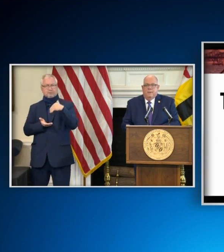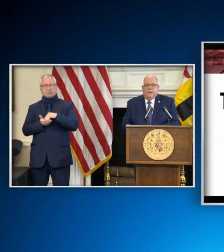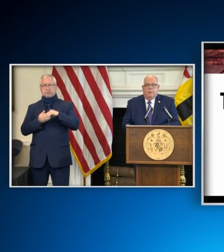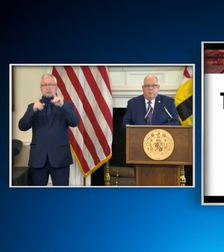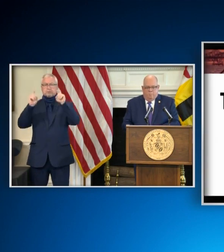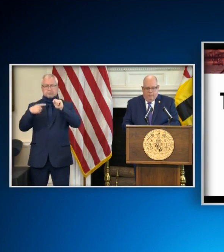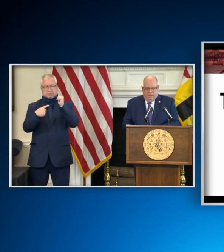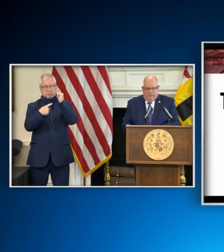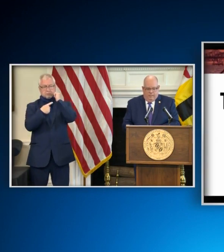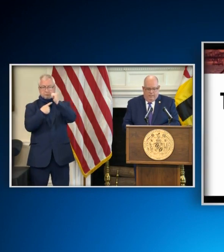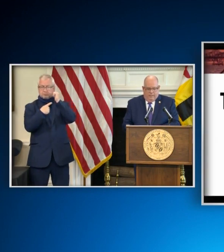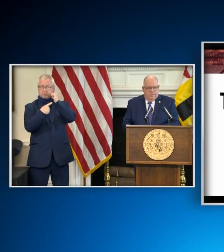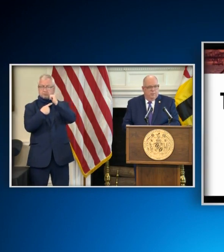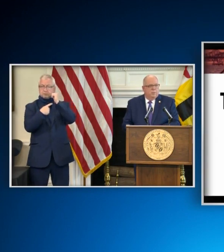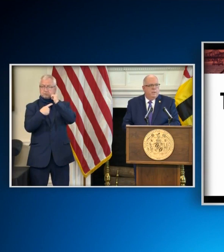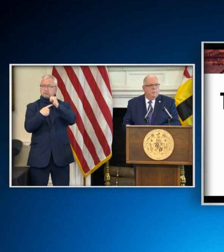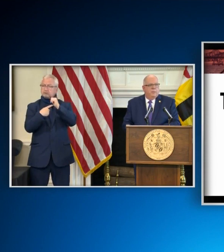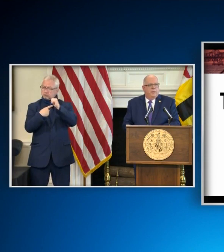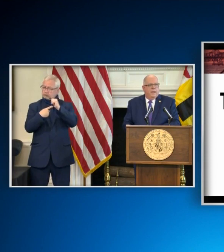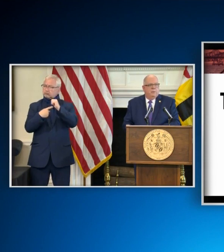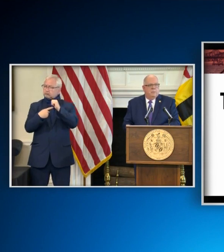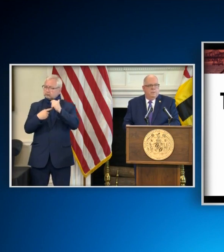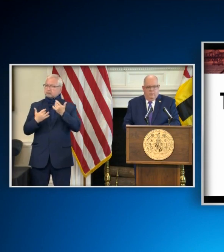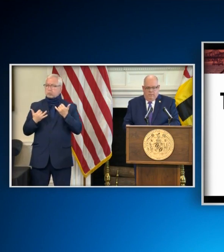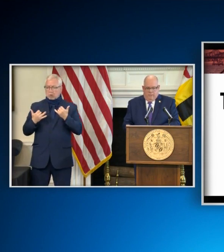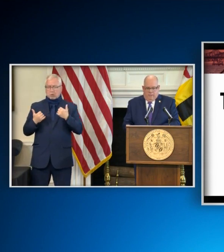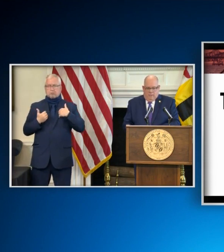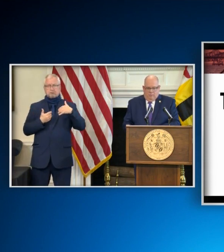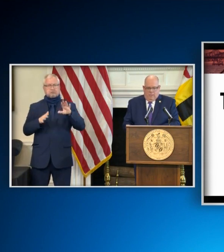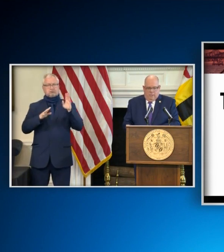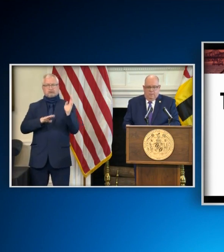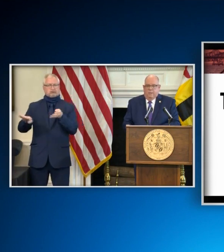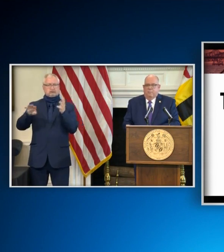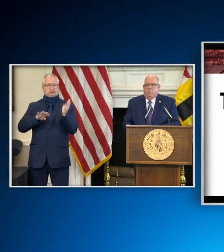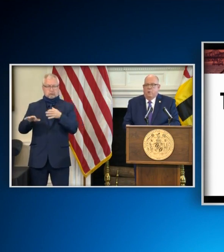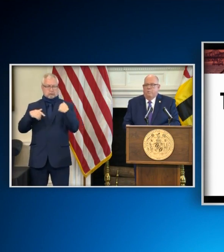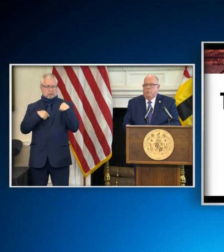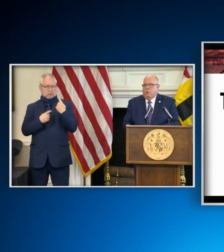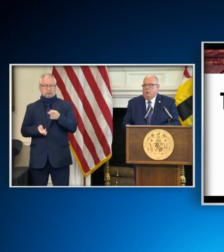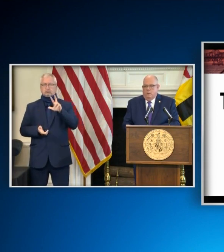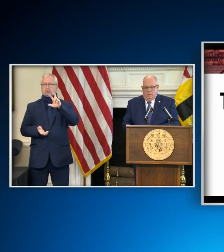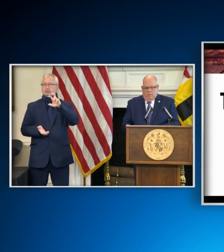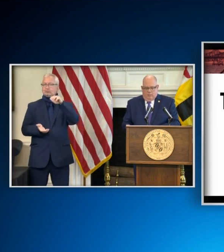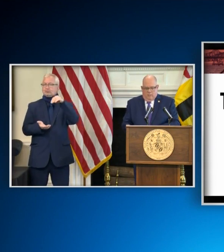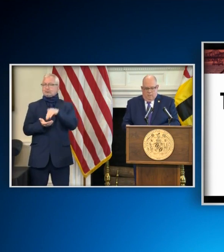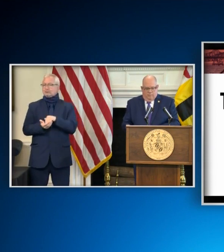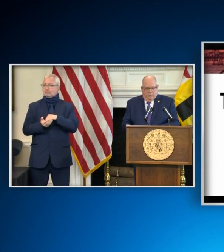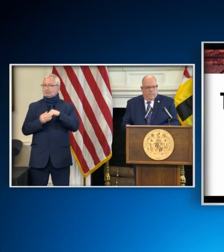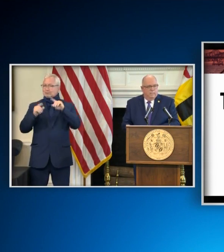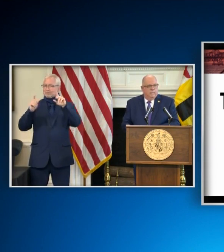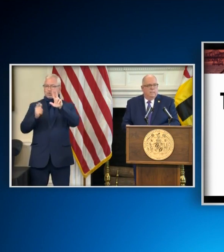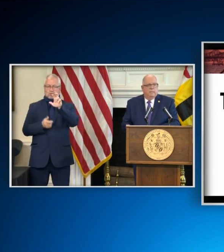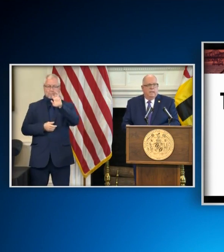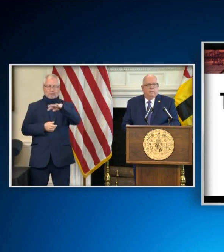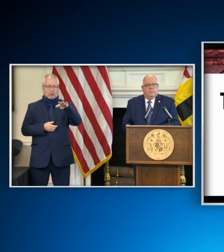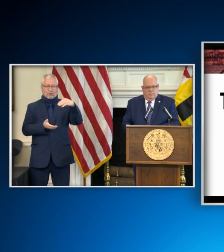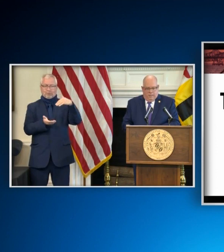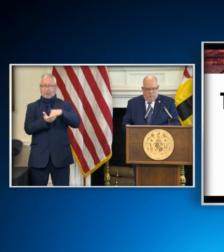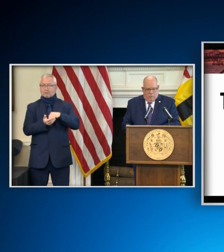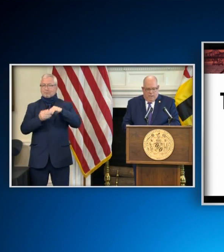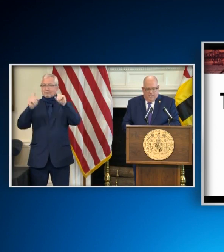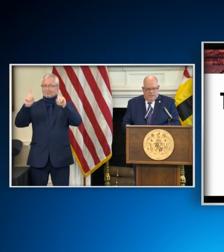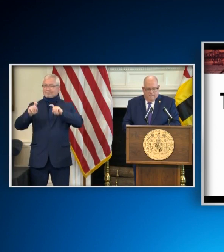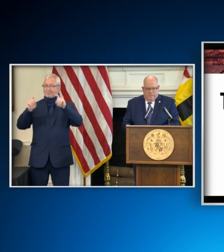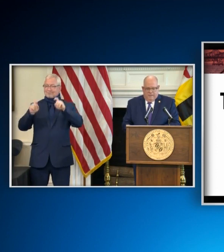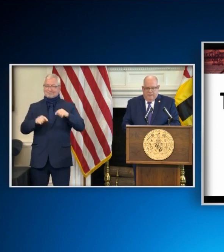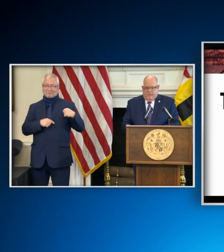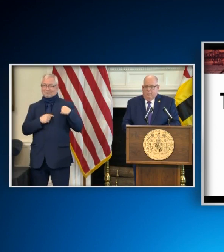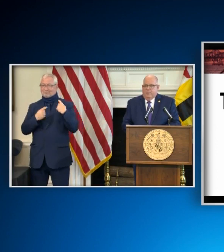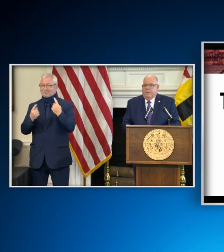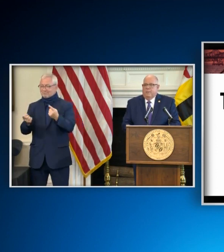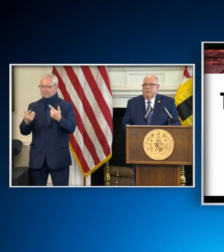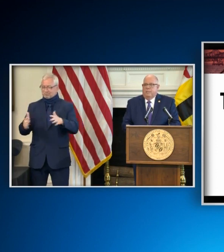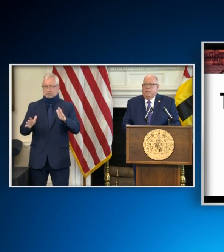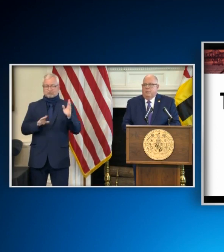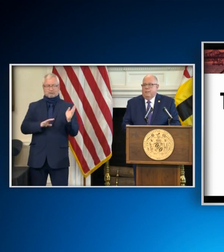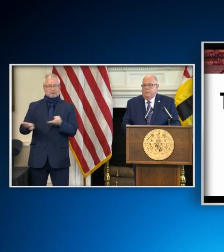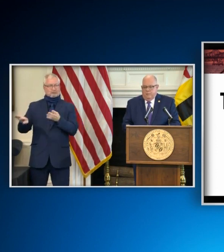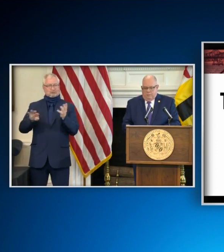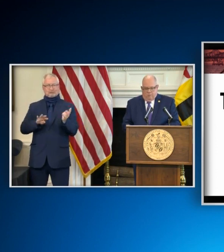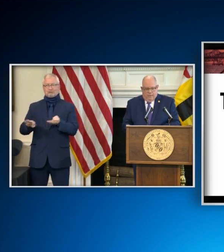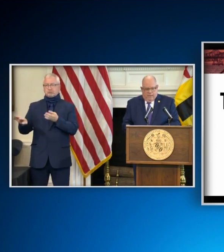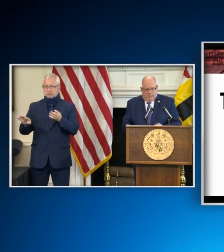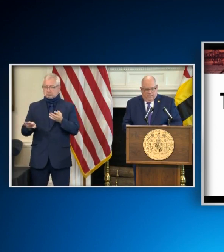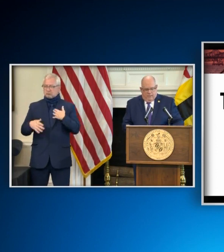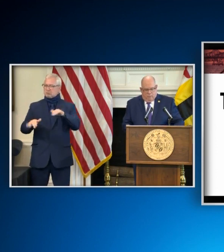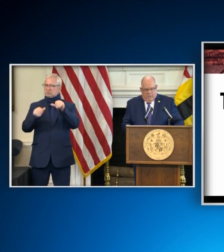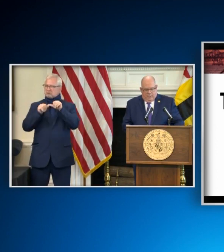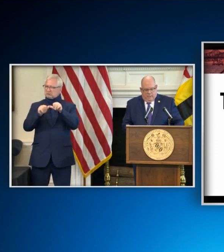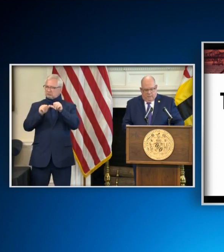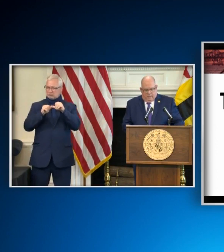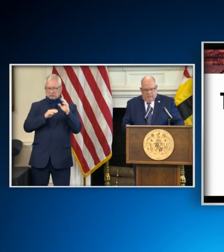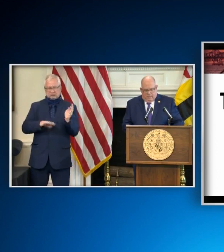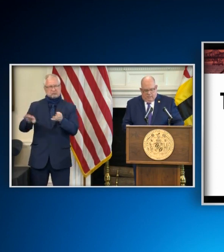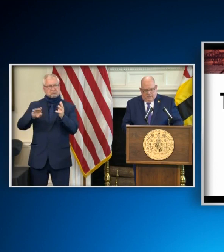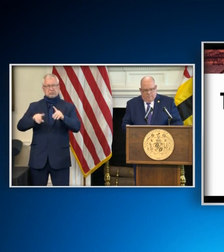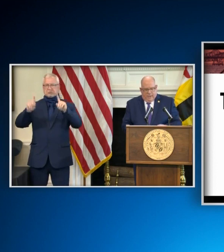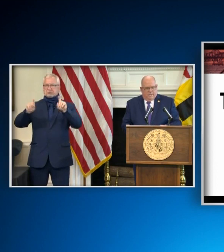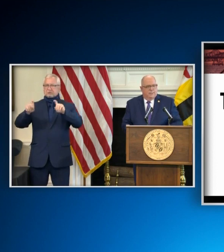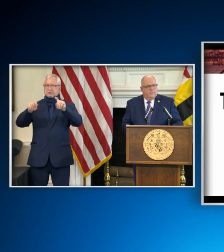AS OF TODAY, MARYLAND REACHED% ITS GOAL OF CONDUCTING 10,000 TESTS PER DAY AND WE HAVE NOW COMPLETED 300,000 COVID-19 TESTS STATEWIDE.